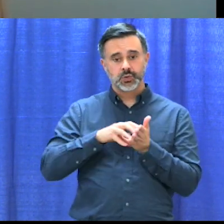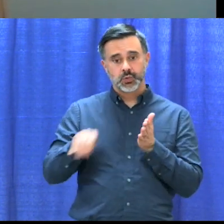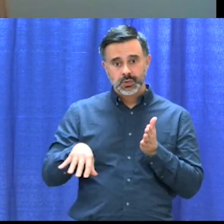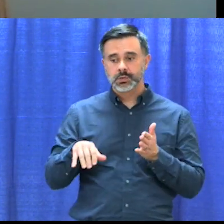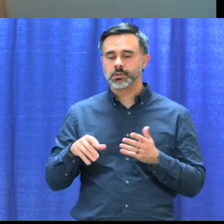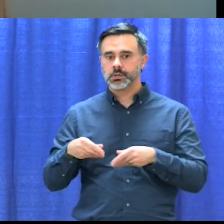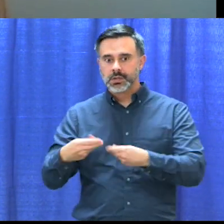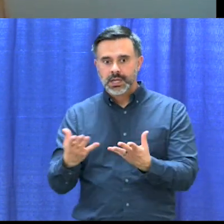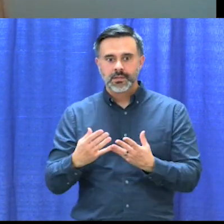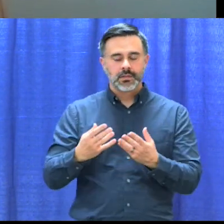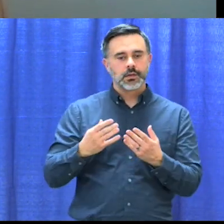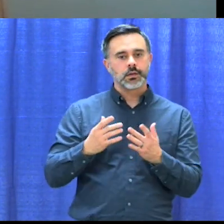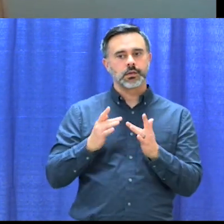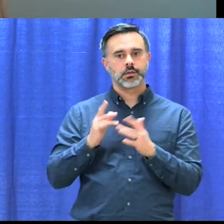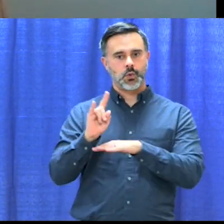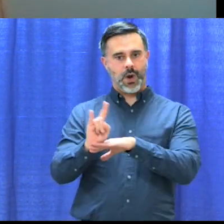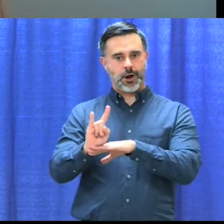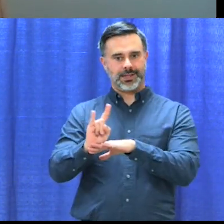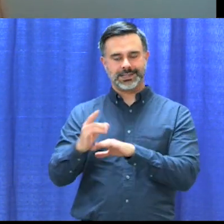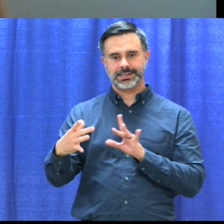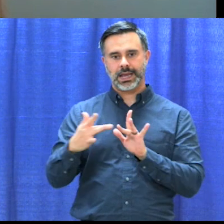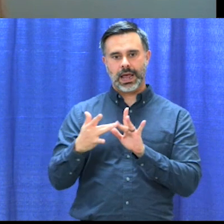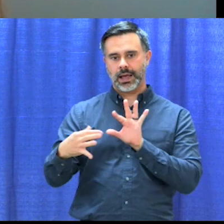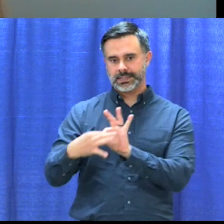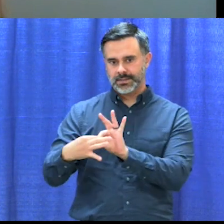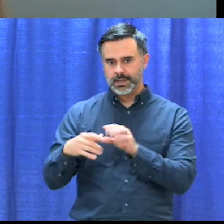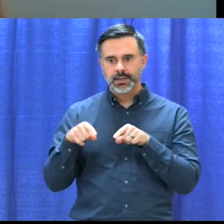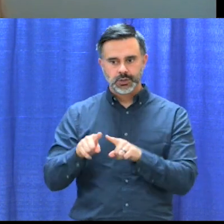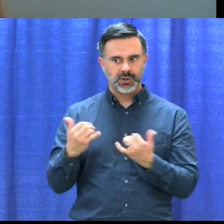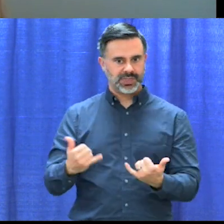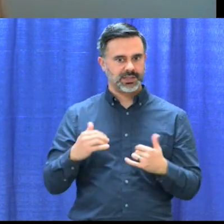connectivity for education during the crisis.